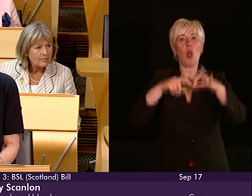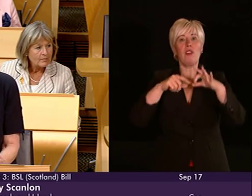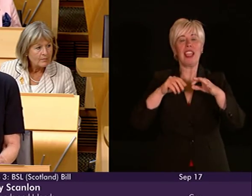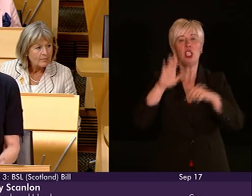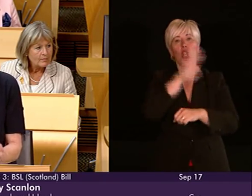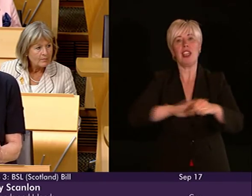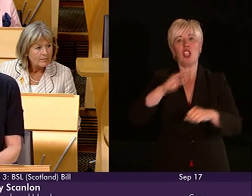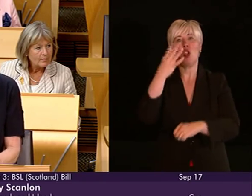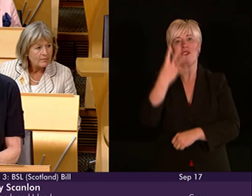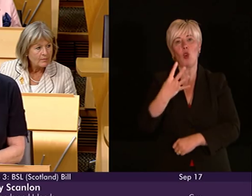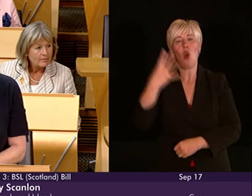5 level. The